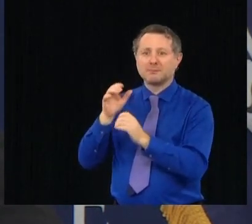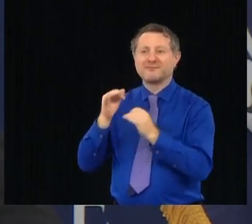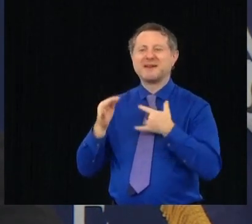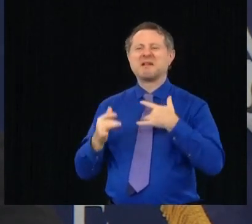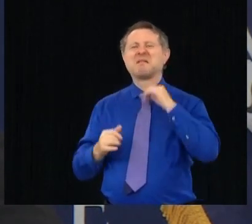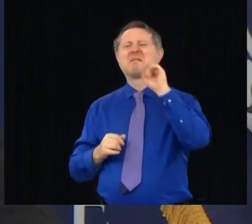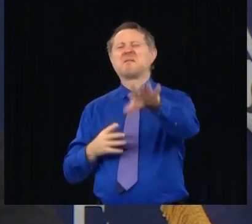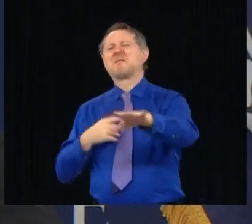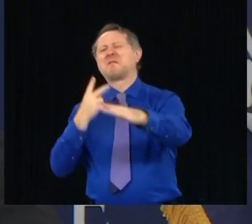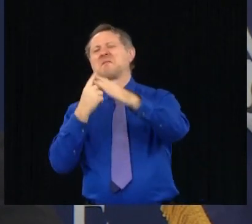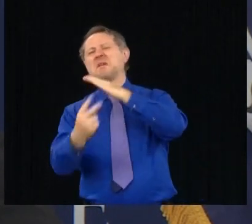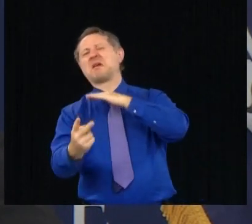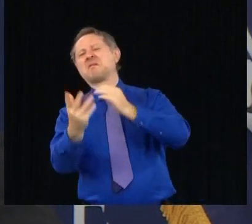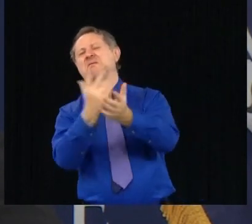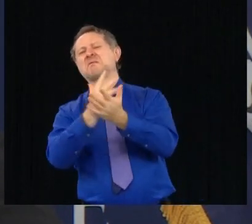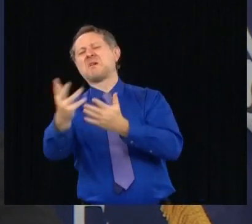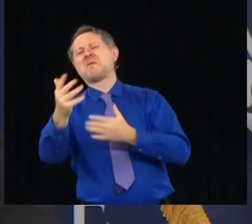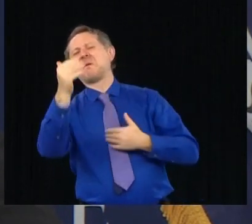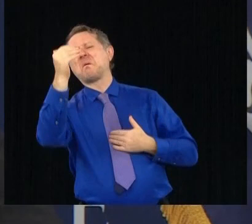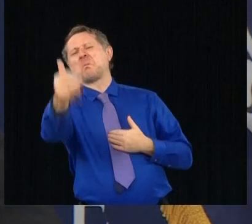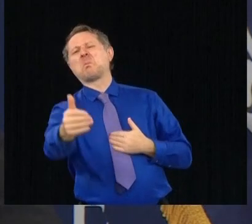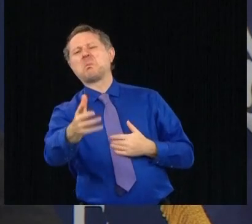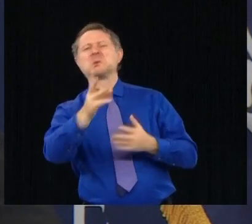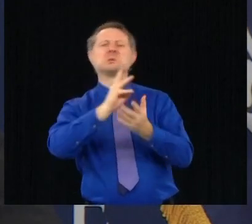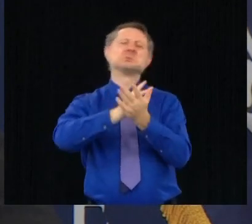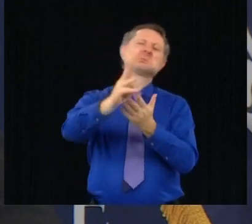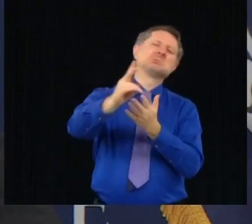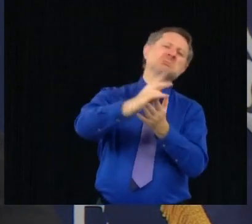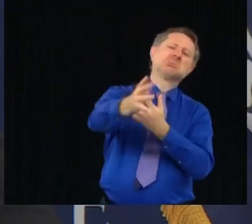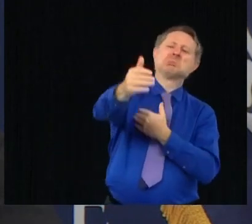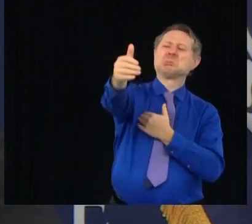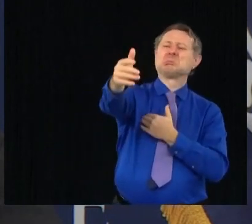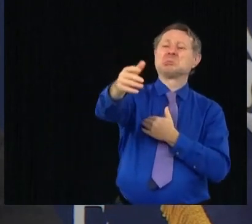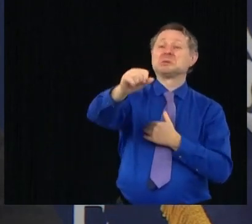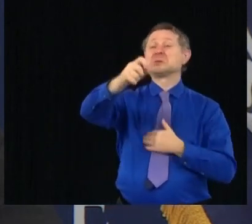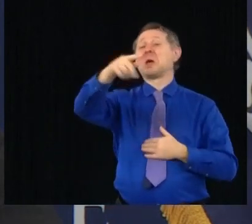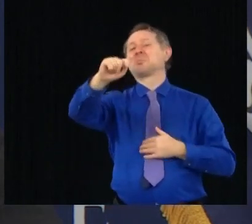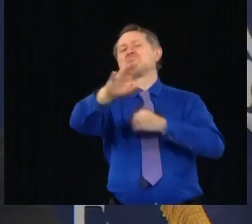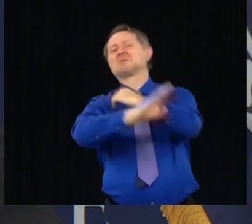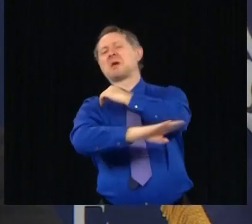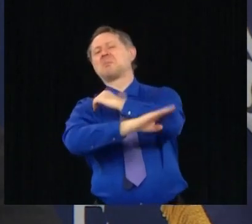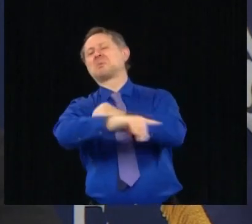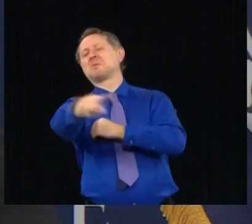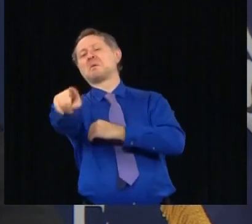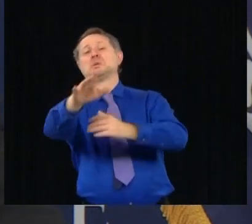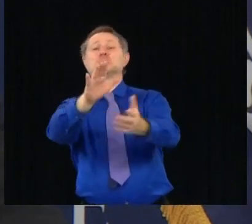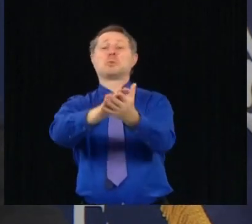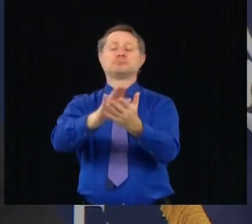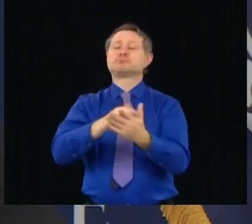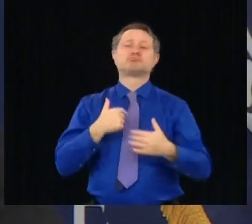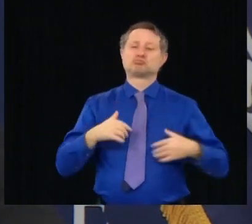SO TO SAY HERE IS WHAT I THINK IS GOING TO HAPPEN IN FIVE WEEKS, SIX WEEKS, EIGHT WEEKS,